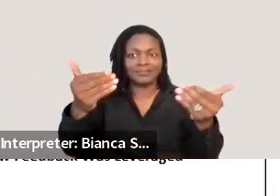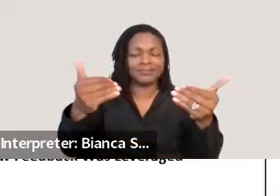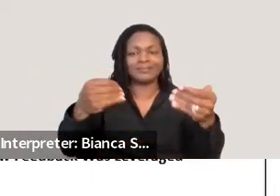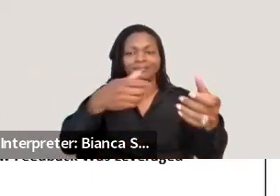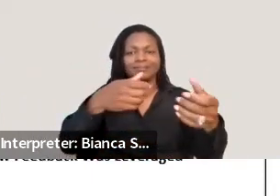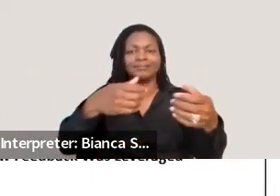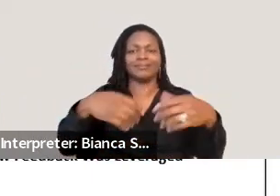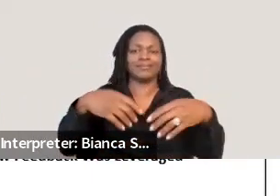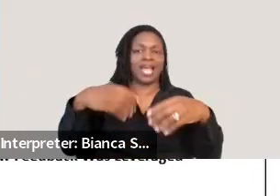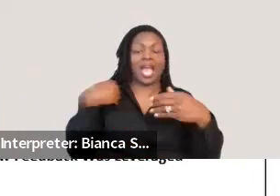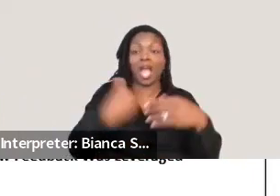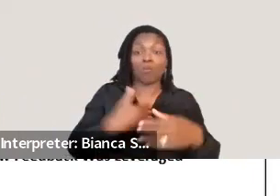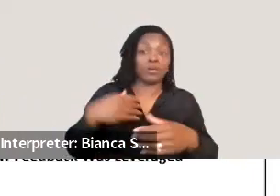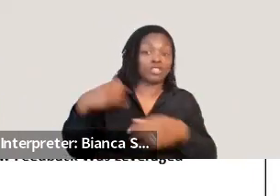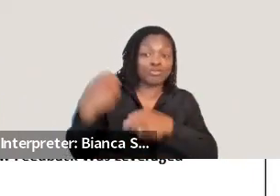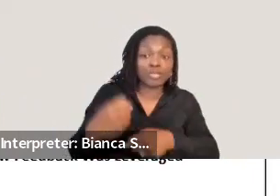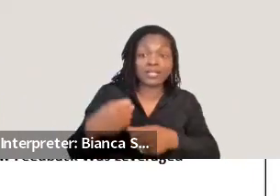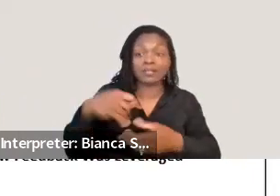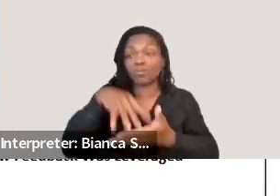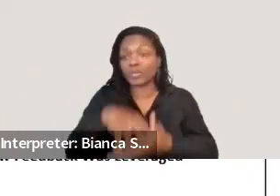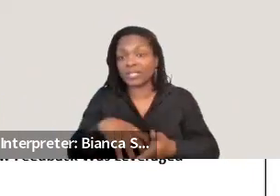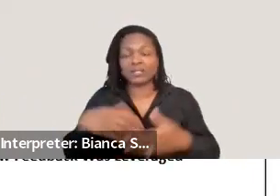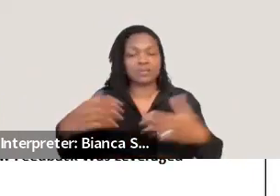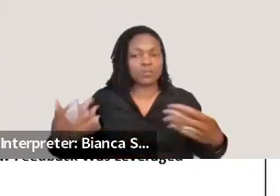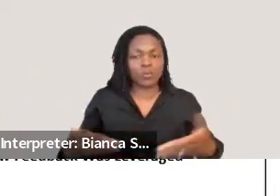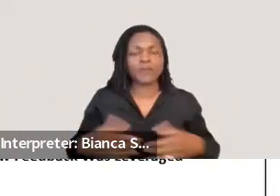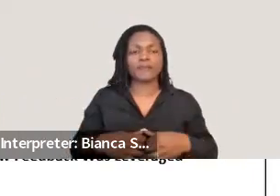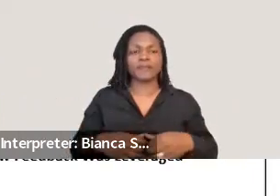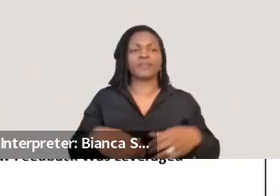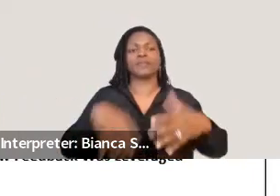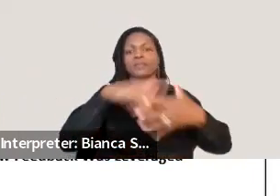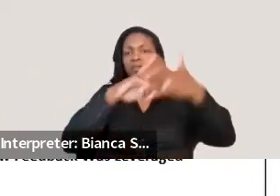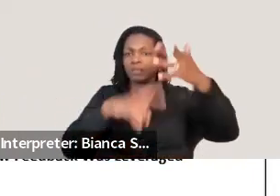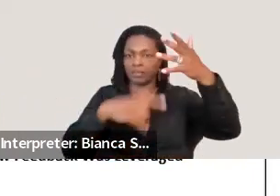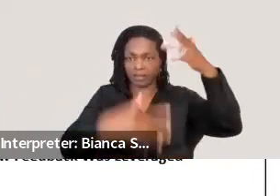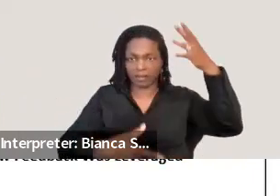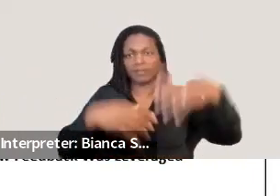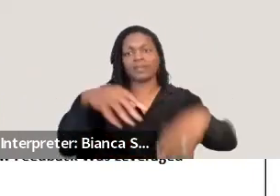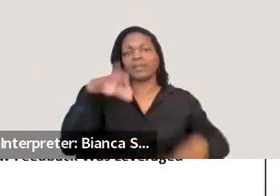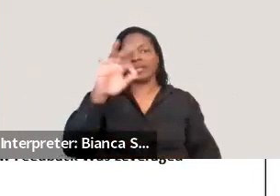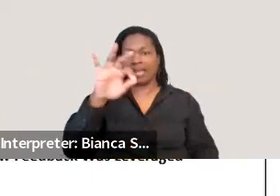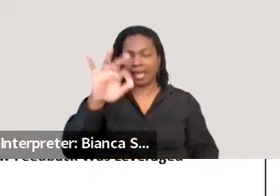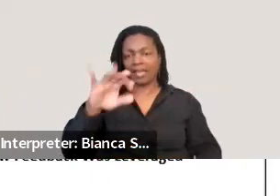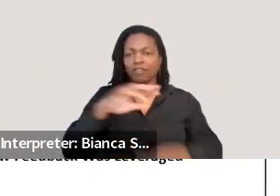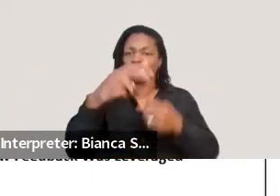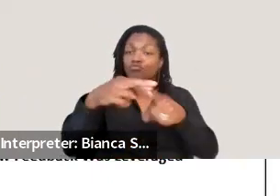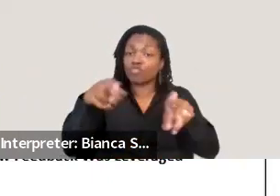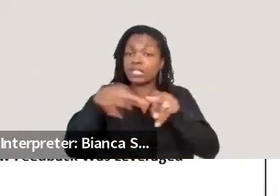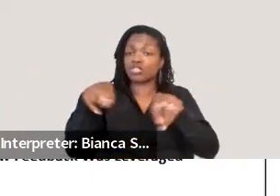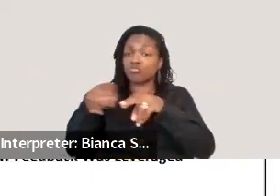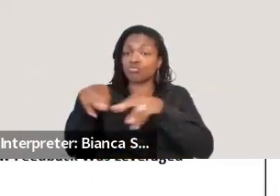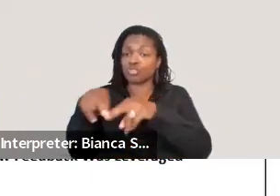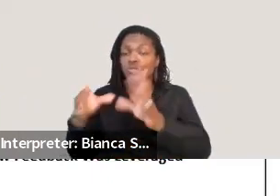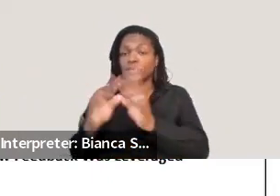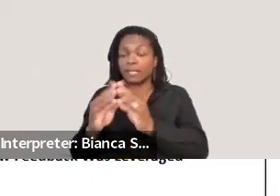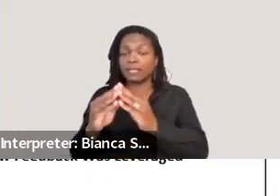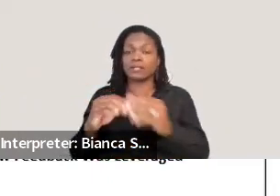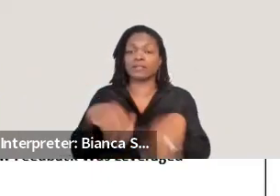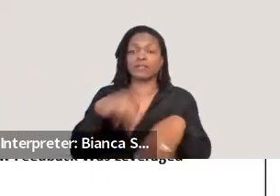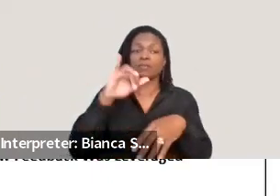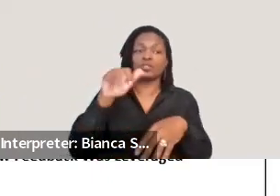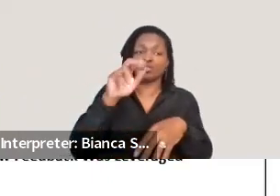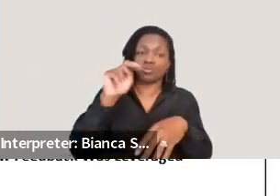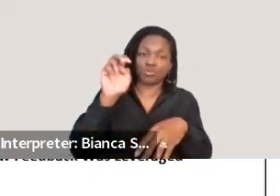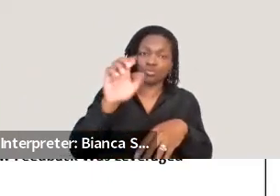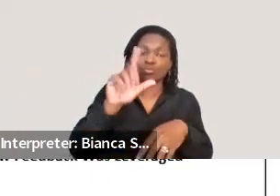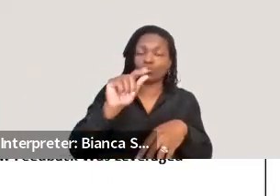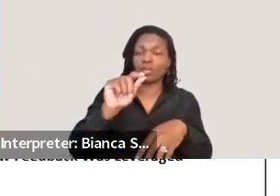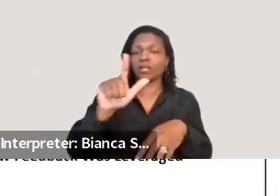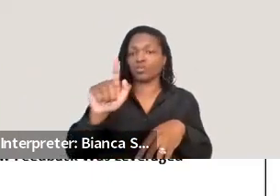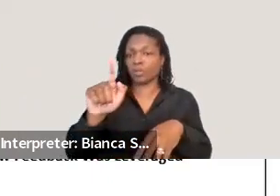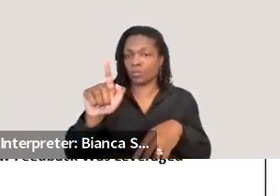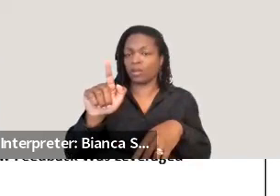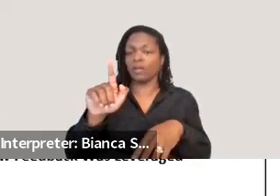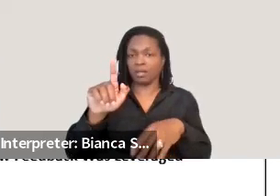Starting from the top, we conducted 9 regional meetings between June and July, 2021 to inform outreach for our statewide survey and to identify ship priority areas.